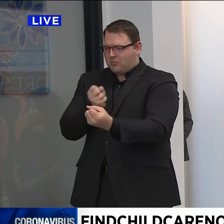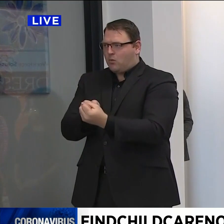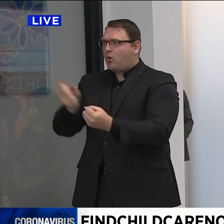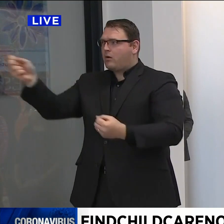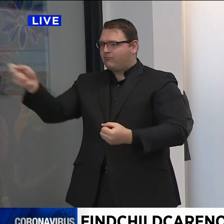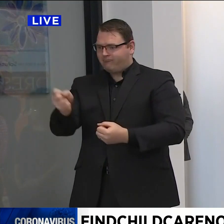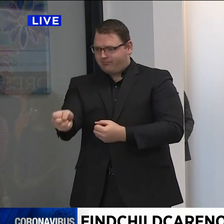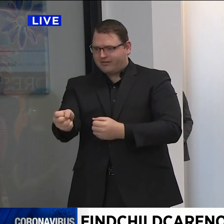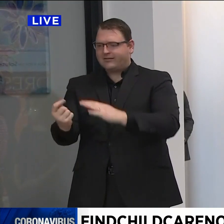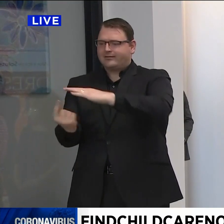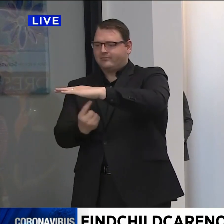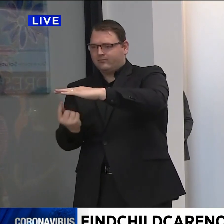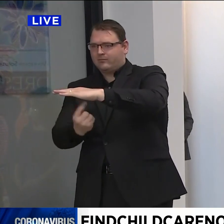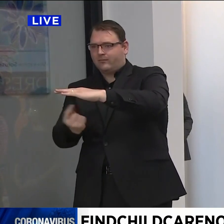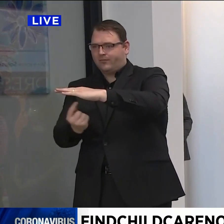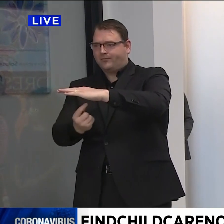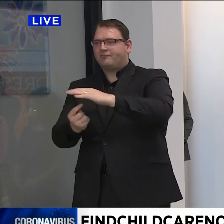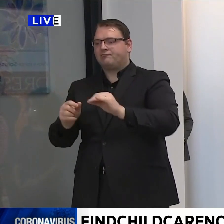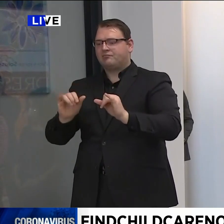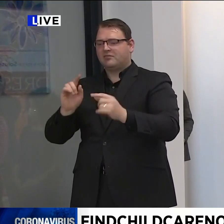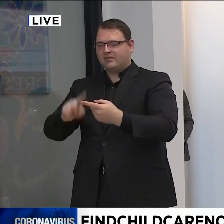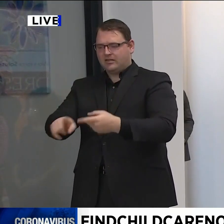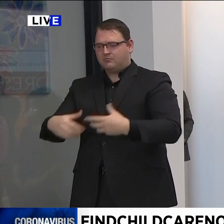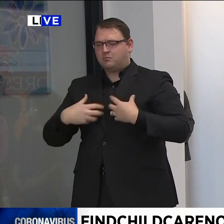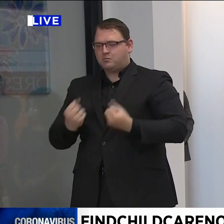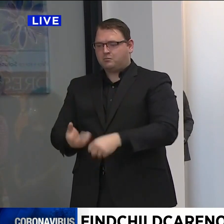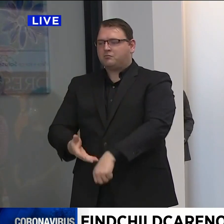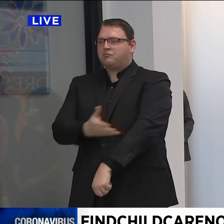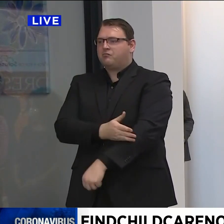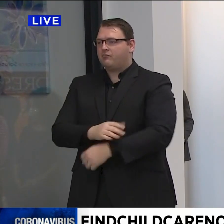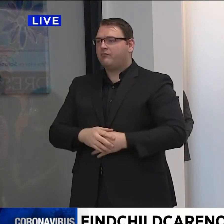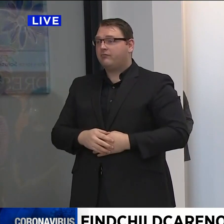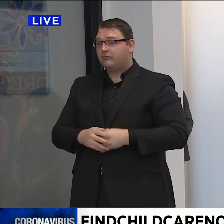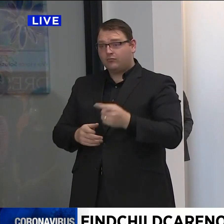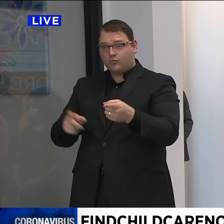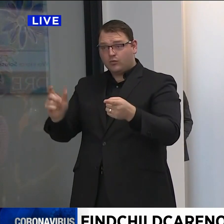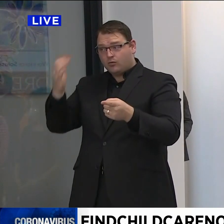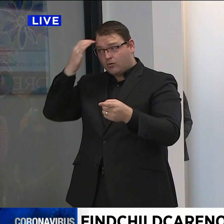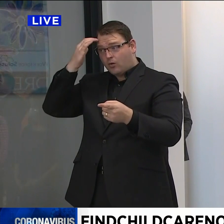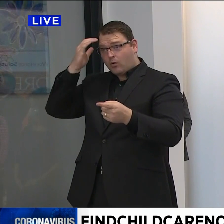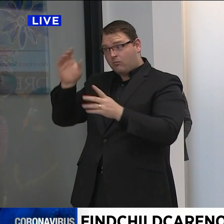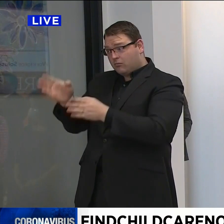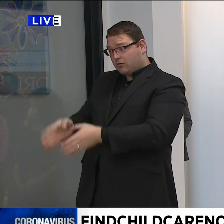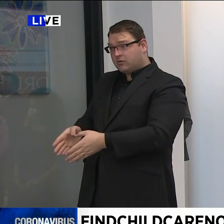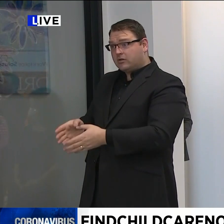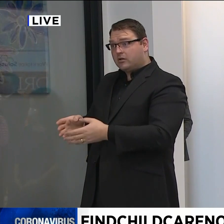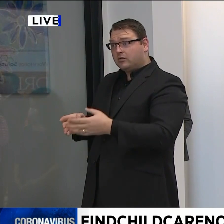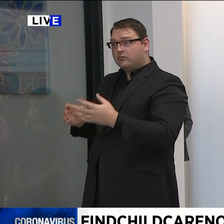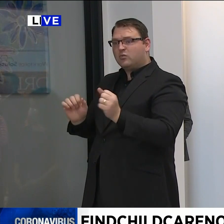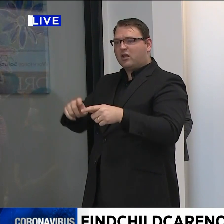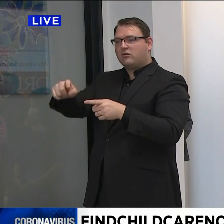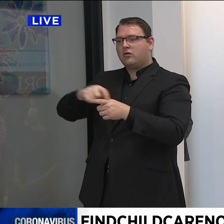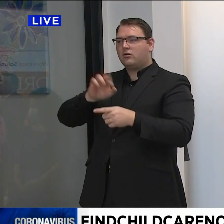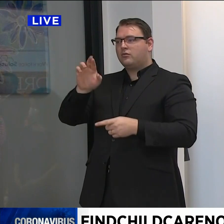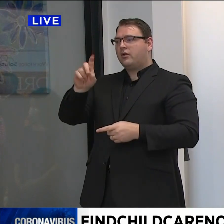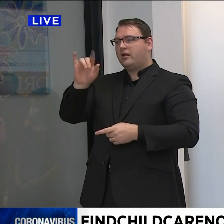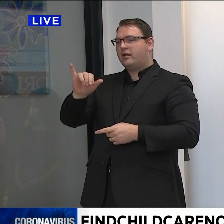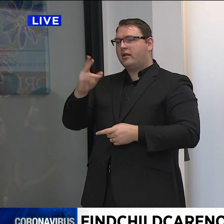social services and we’re basically spree viding support basically spree viding support for folks to be able to stay in for folks to be able to stay in isolation while still being isolation while still being fully supported and so anyone